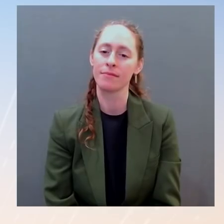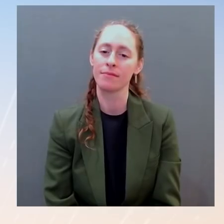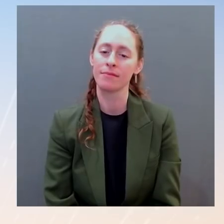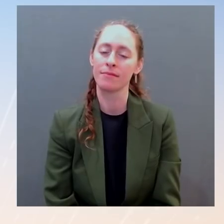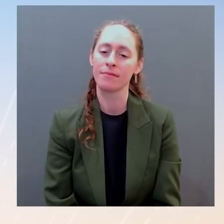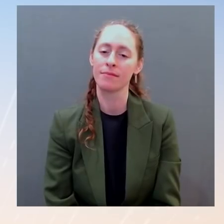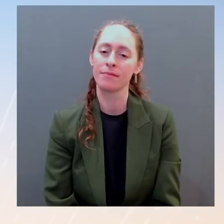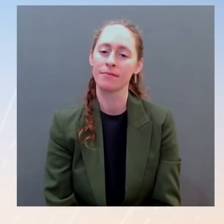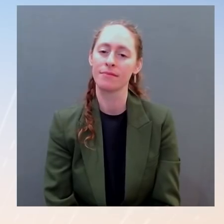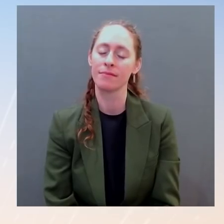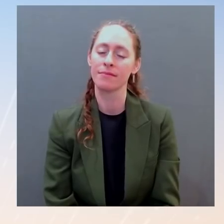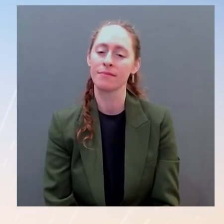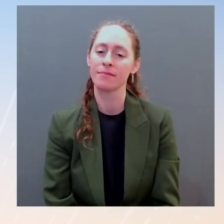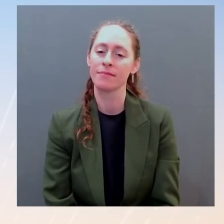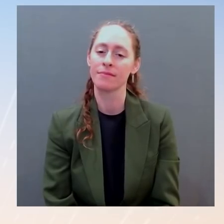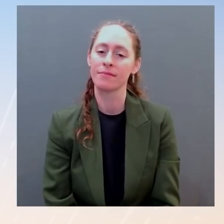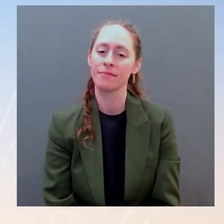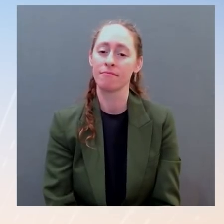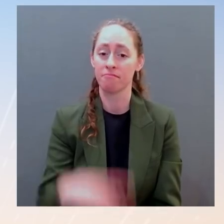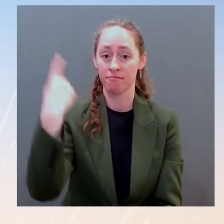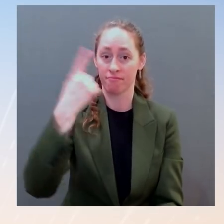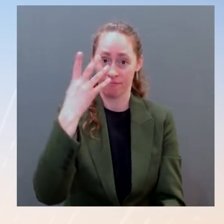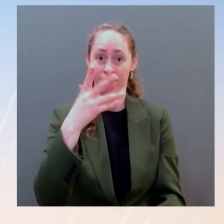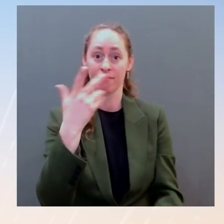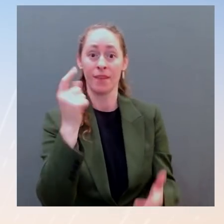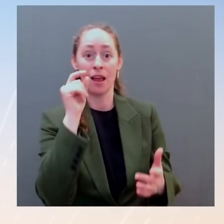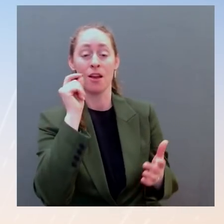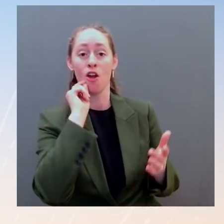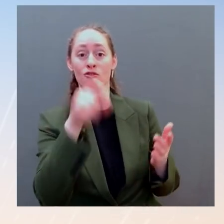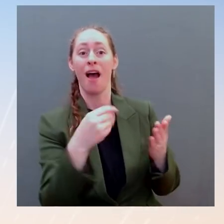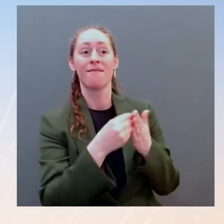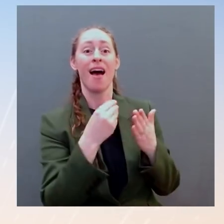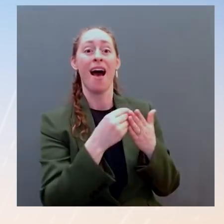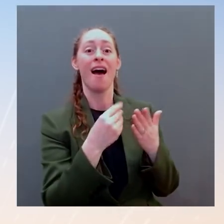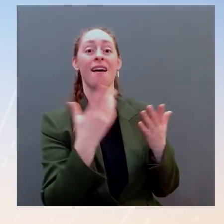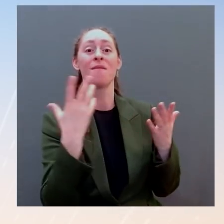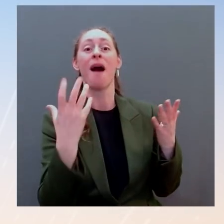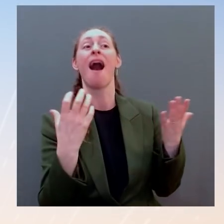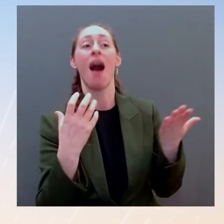There's -- these are conversations that we'll have with Congress. Obviously, prior to the recess,